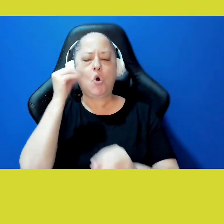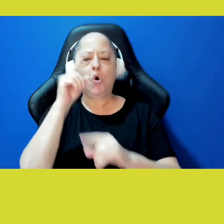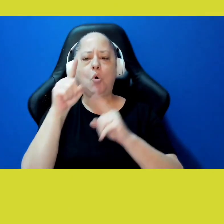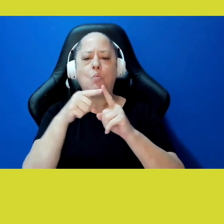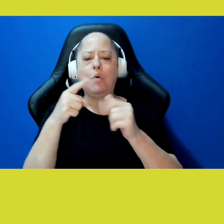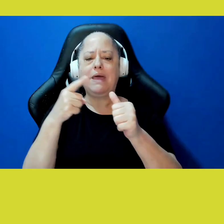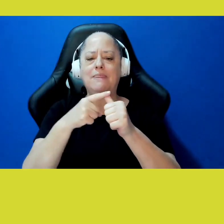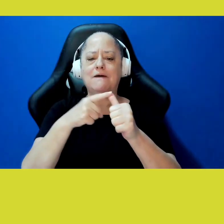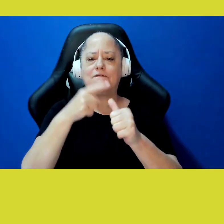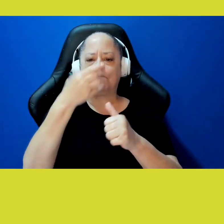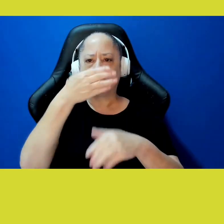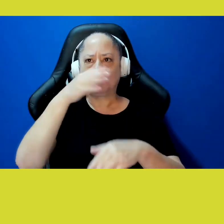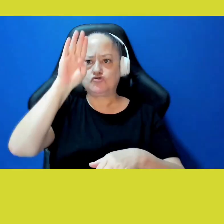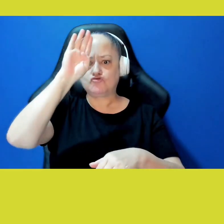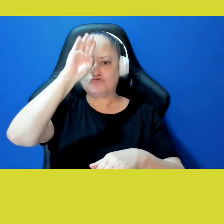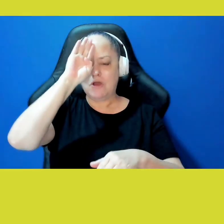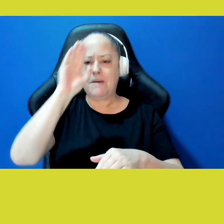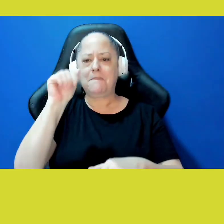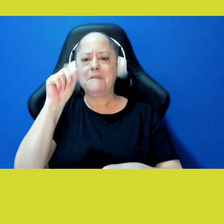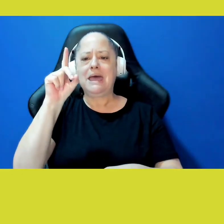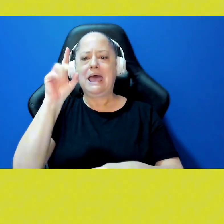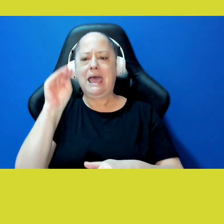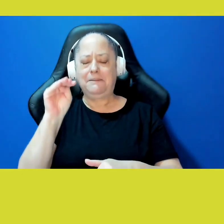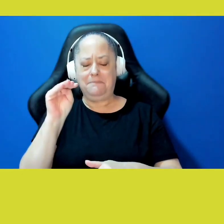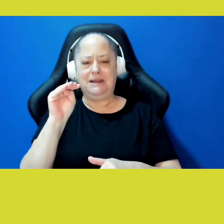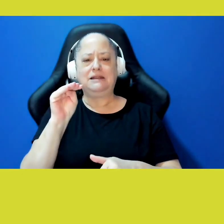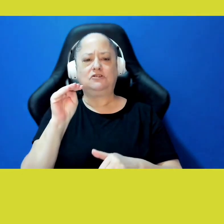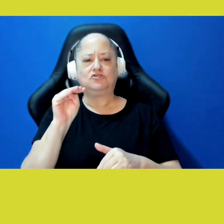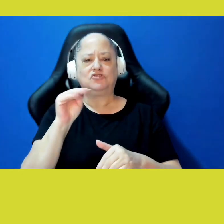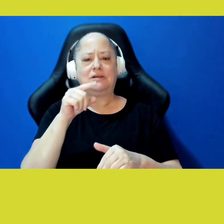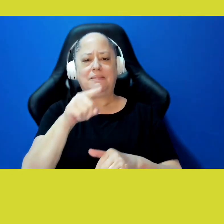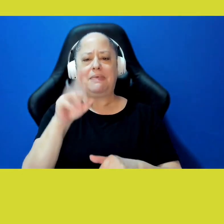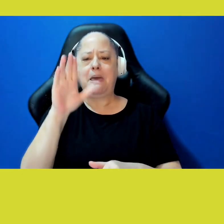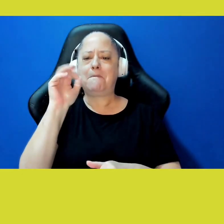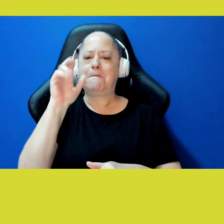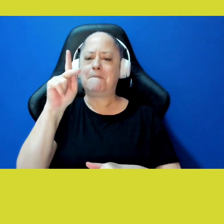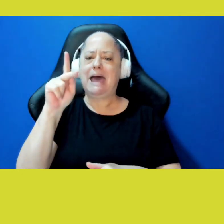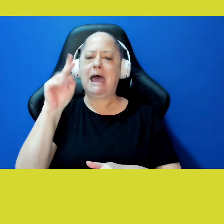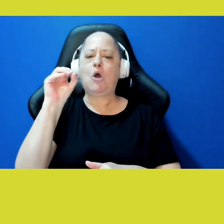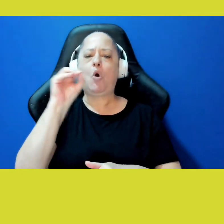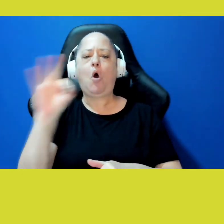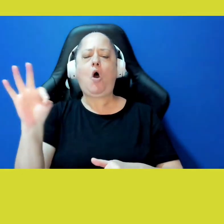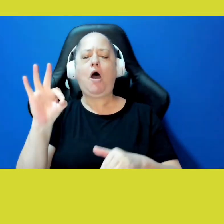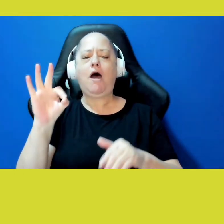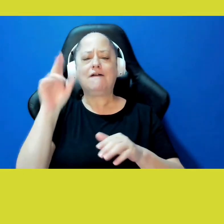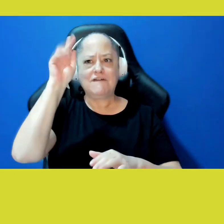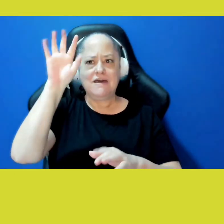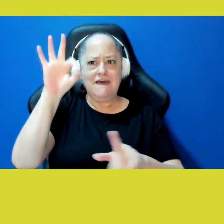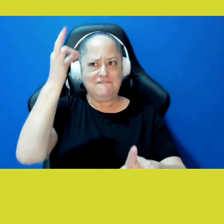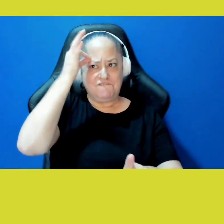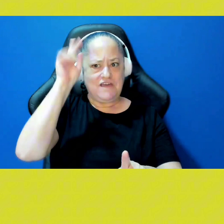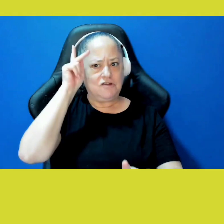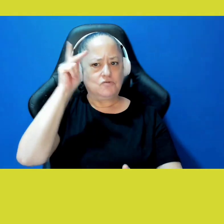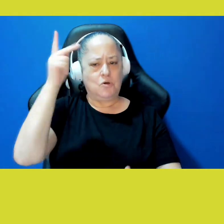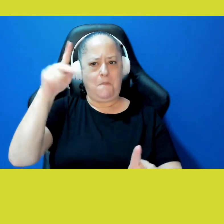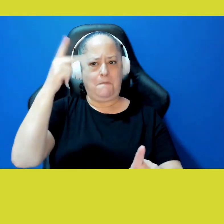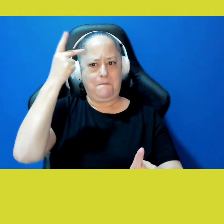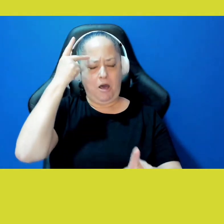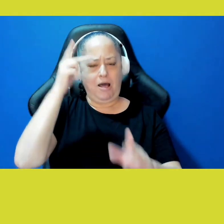came in they definitely backed off of the federal uh policy around housing first the va did not the va